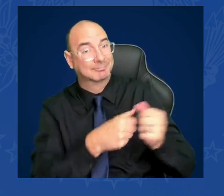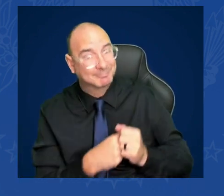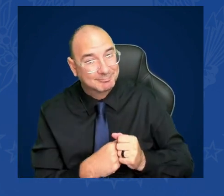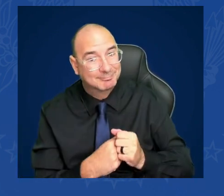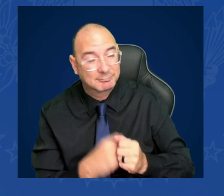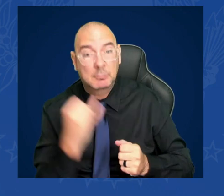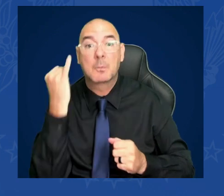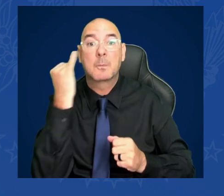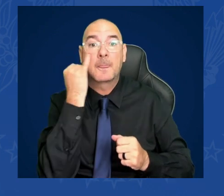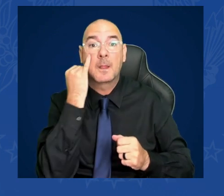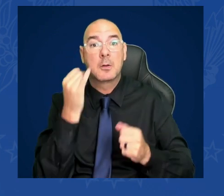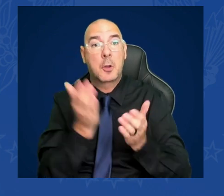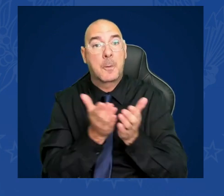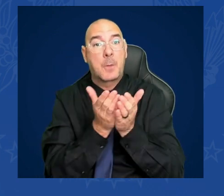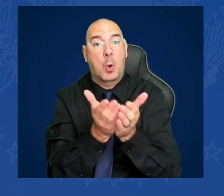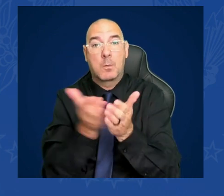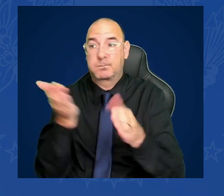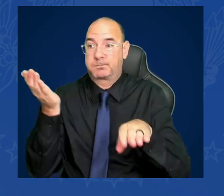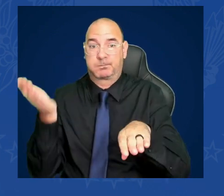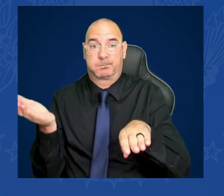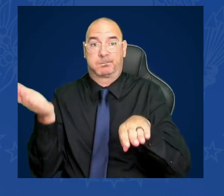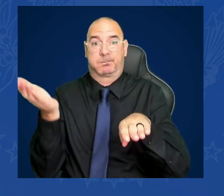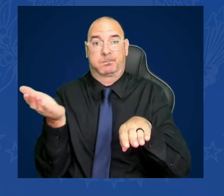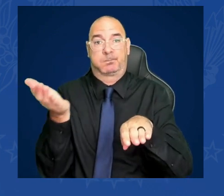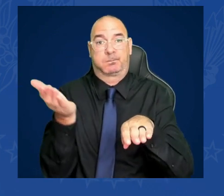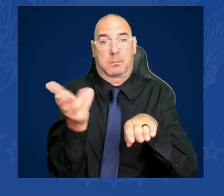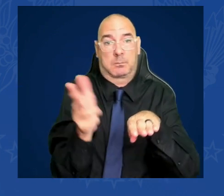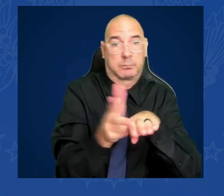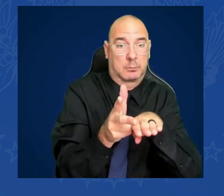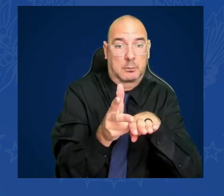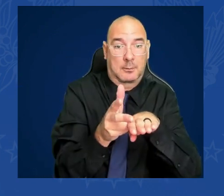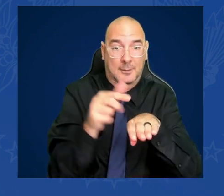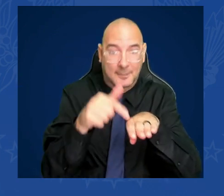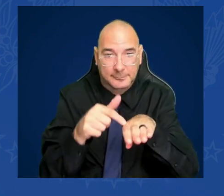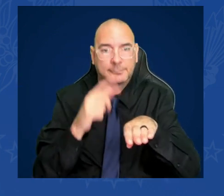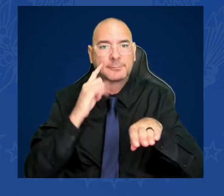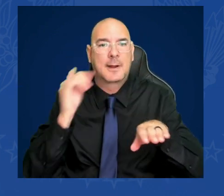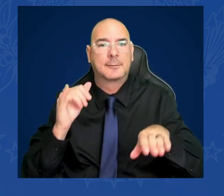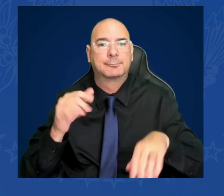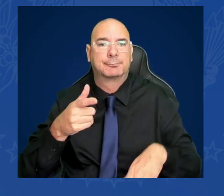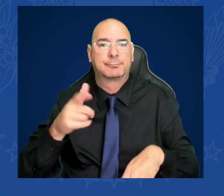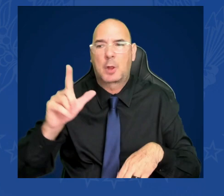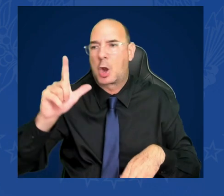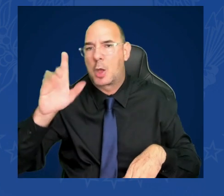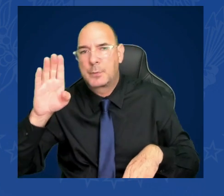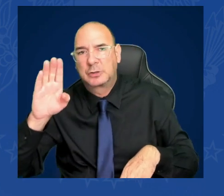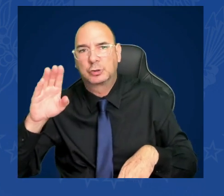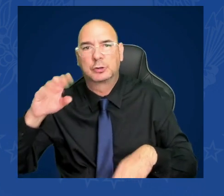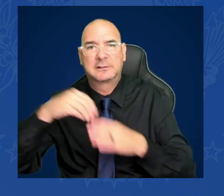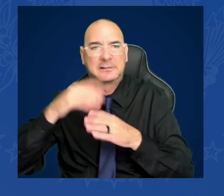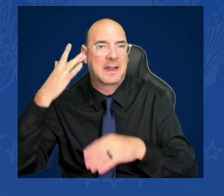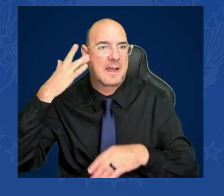you will ensure that families have access to the goods they need, when they need them, at a price they can afford.